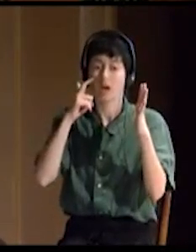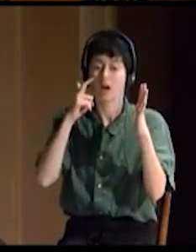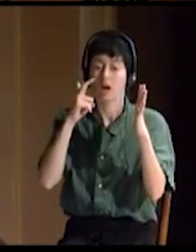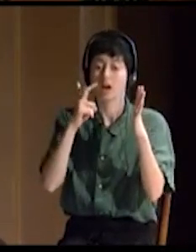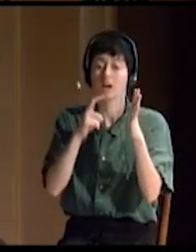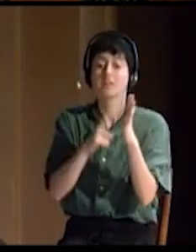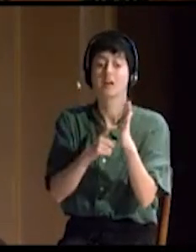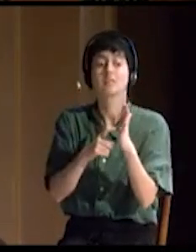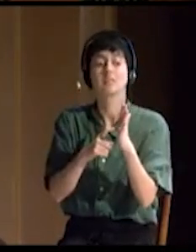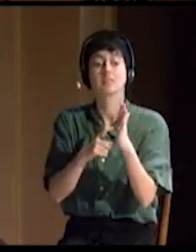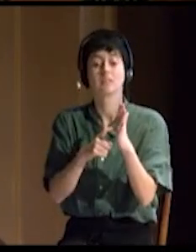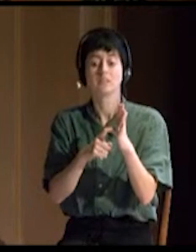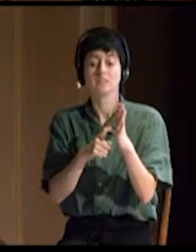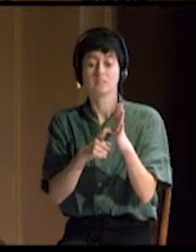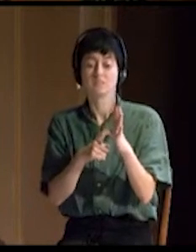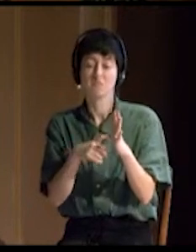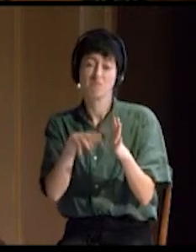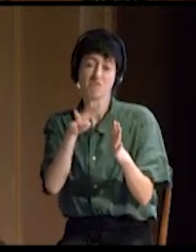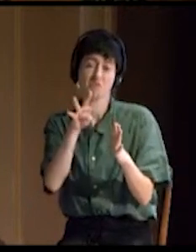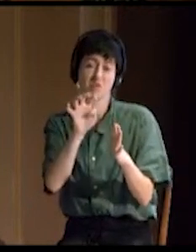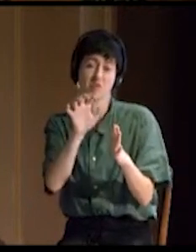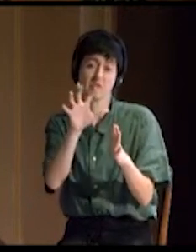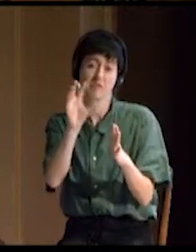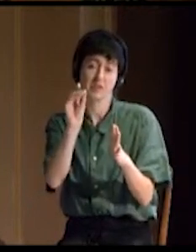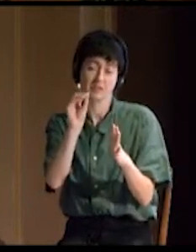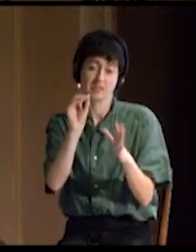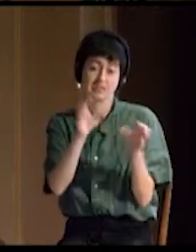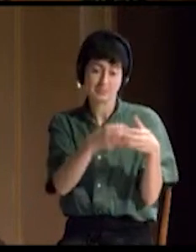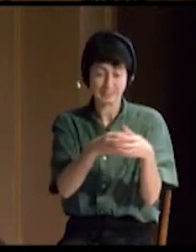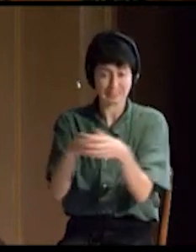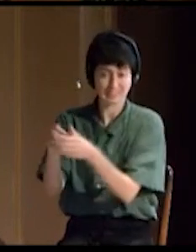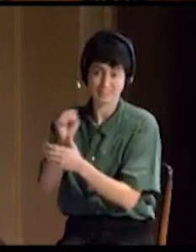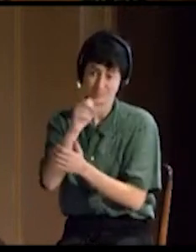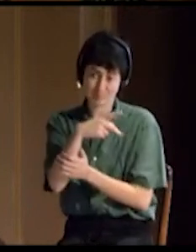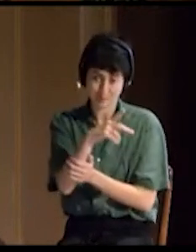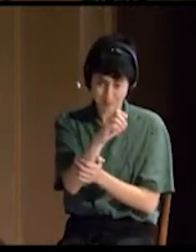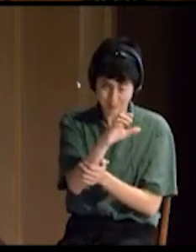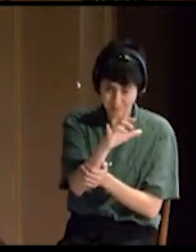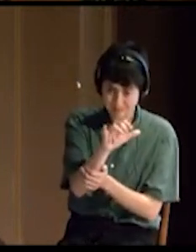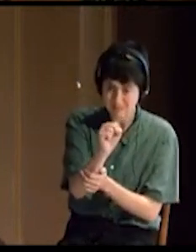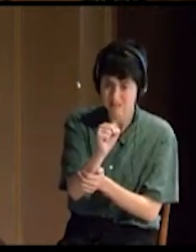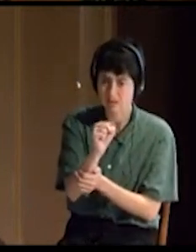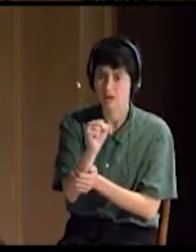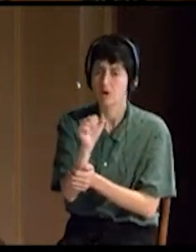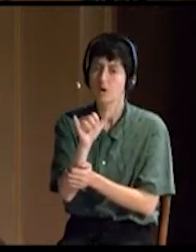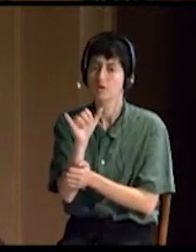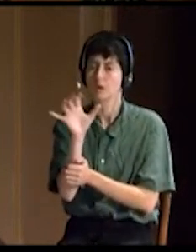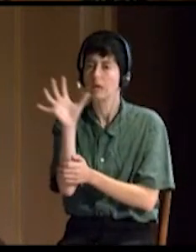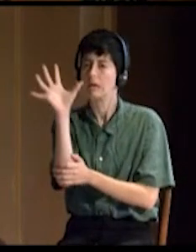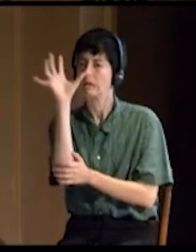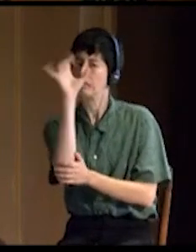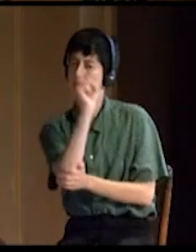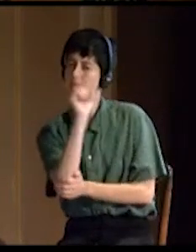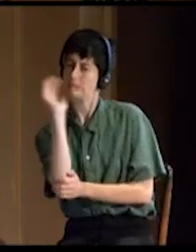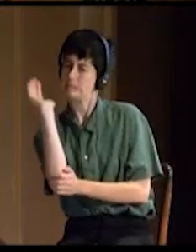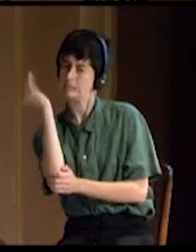and estimate over 800 species that are belonging to this subtribe. And it's important to mention